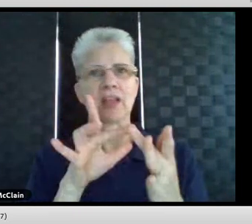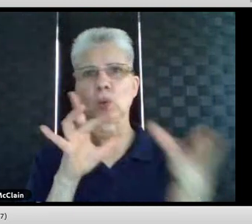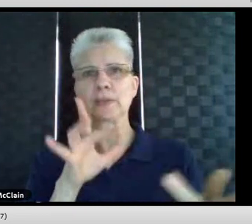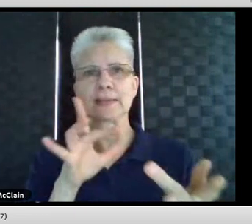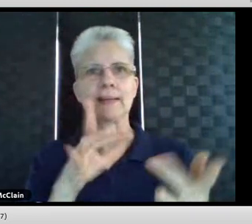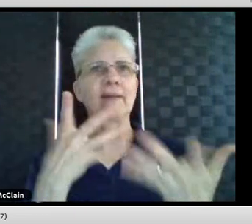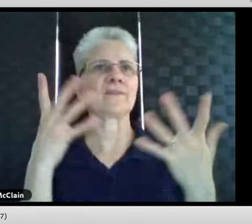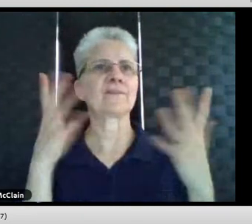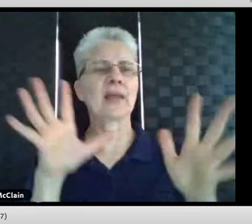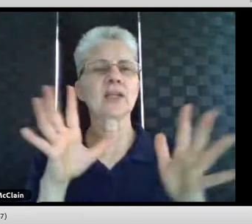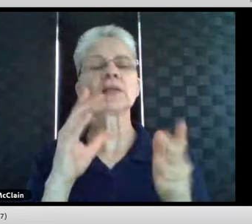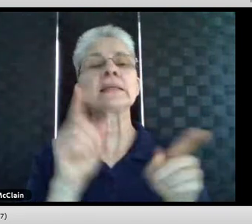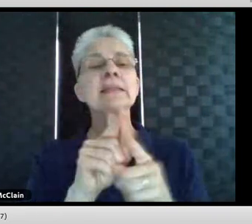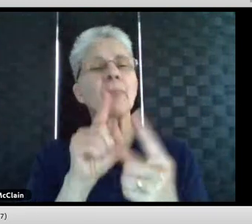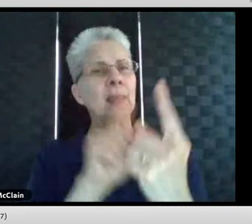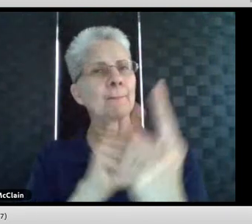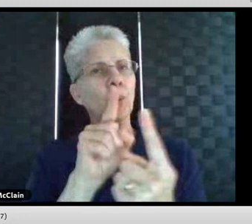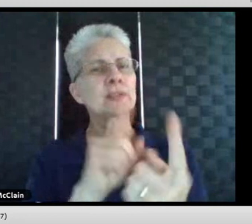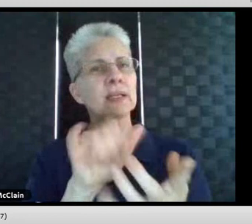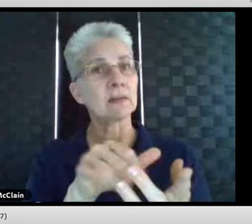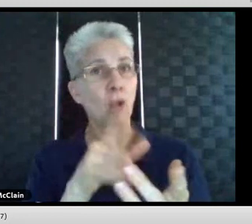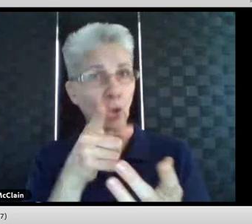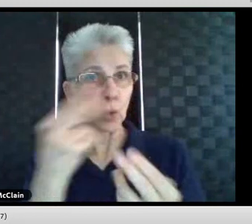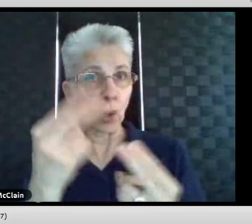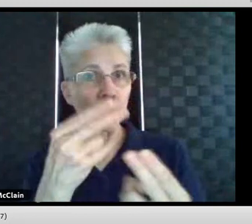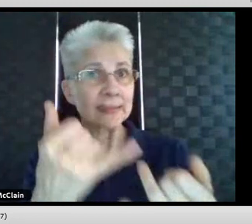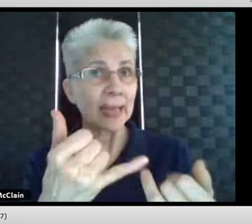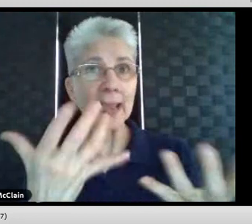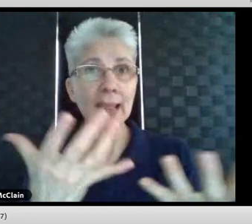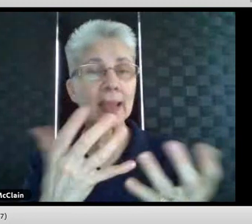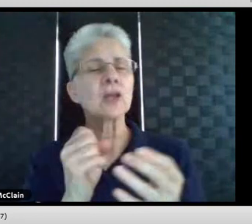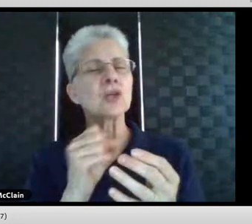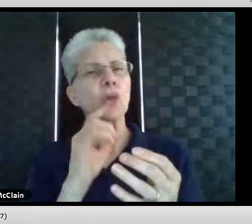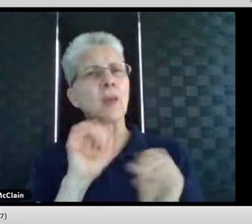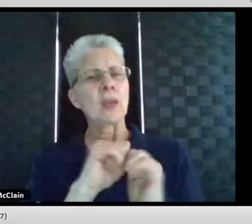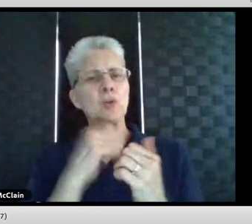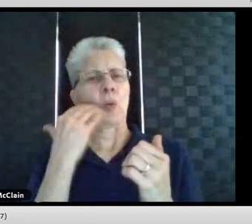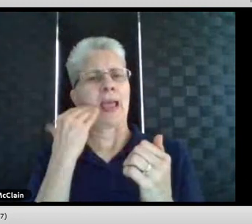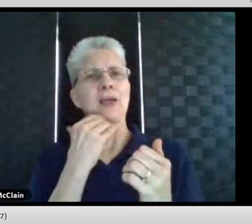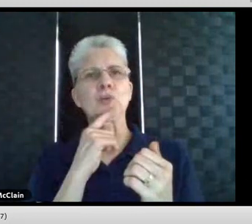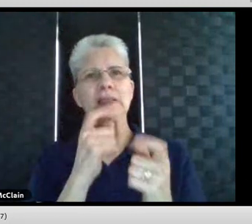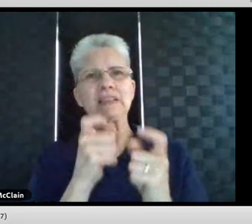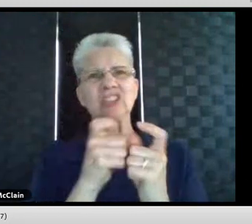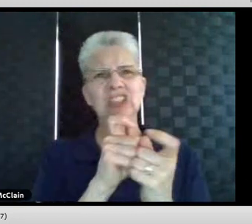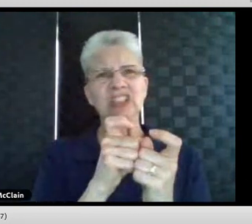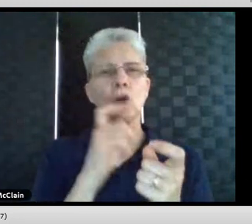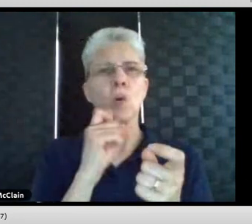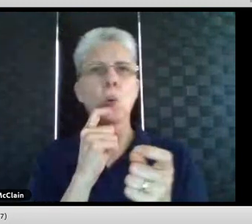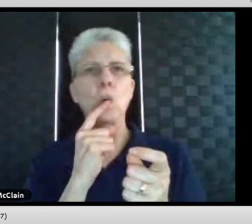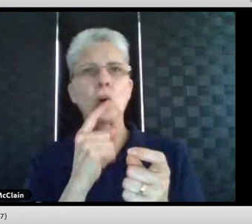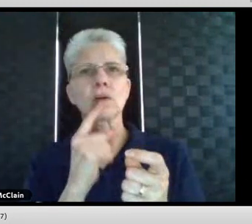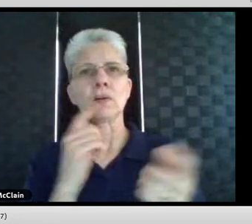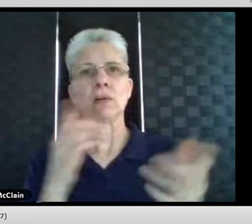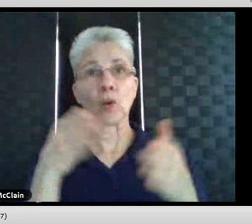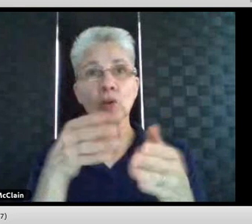Same thing in person, you know, "Are you in a hurry today?" So that way you know you can tailor it if you have to or you can spend more time with the person.